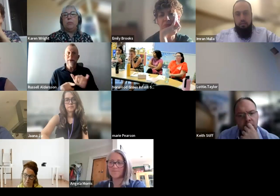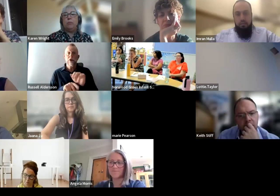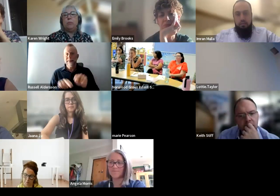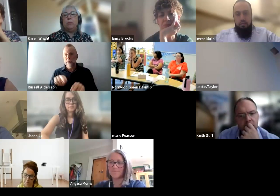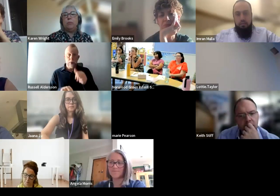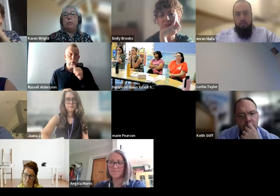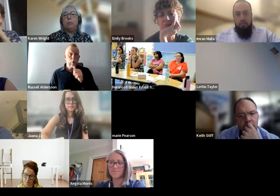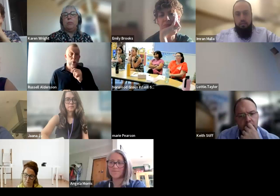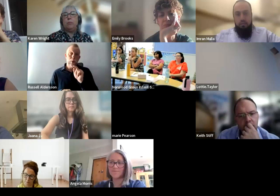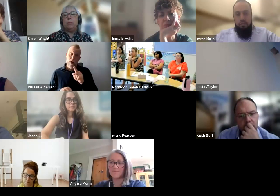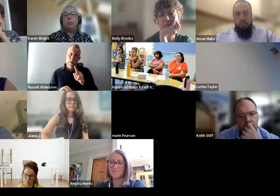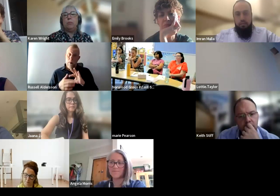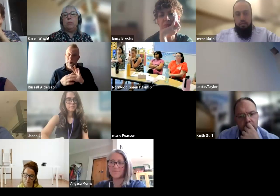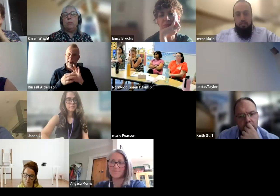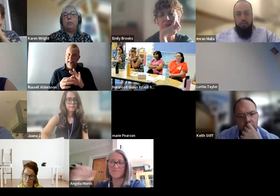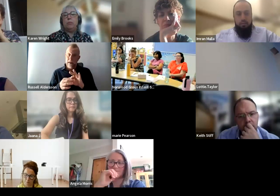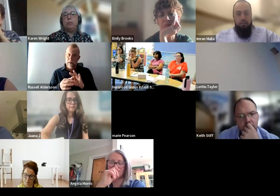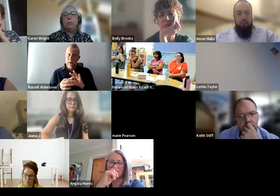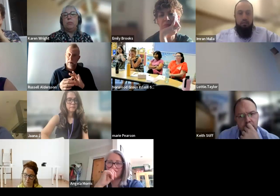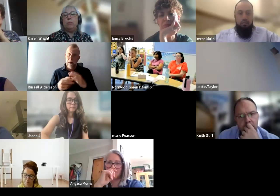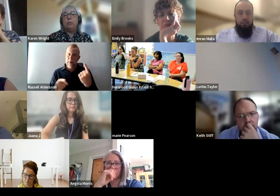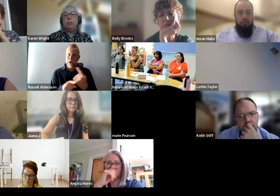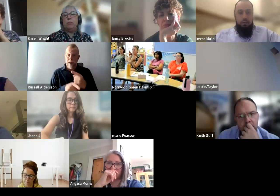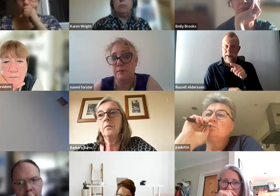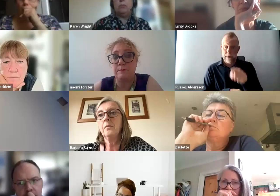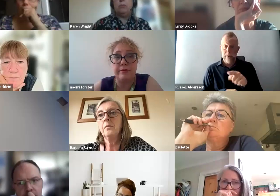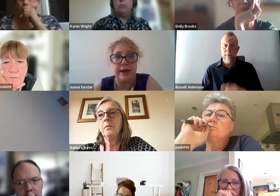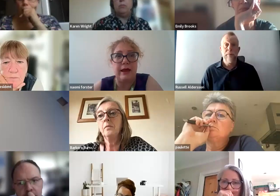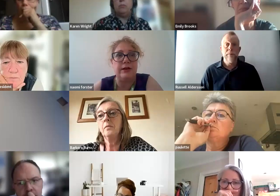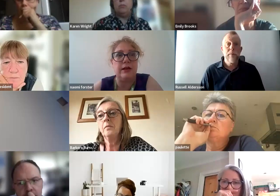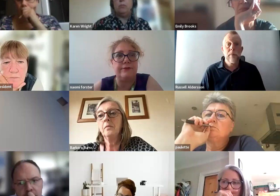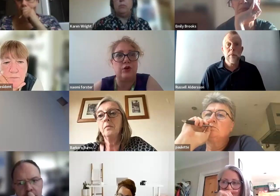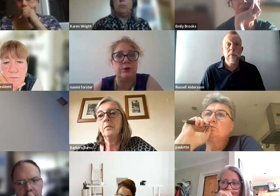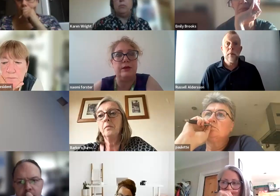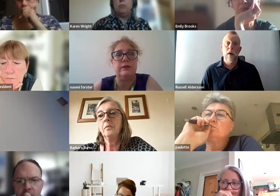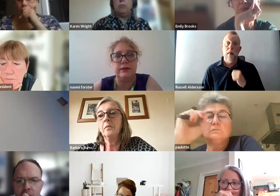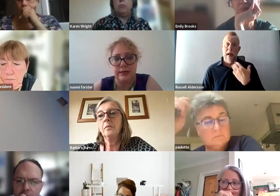I put the link in the chat, but they have a live document that is